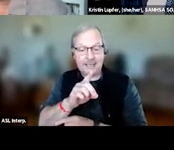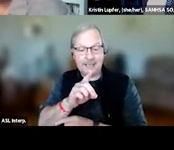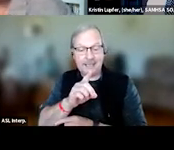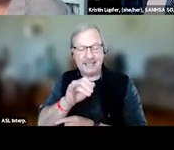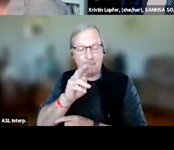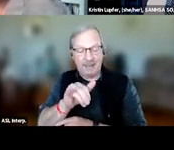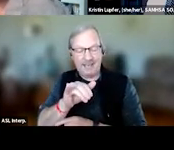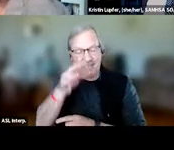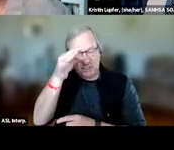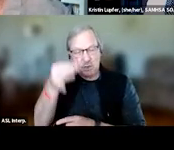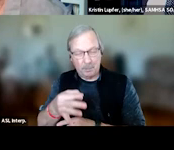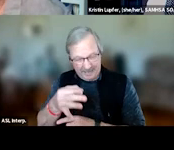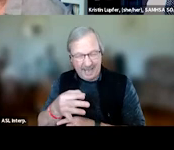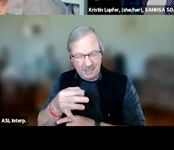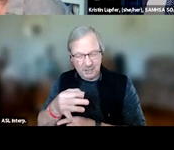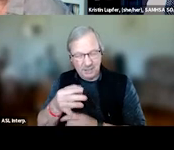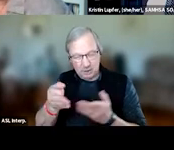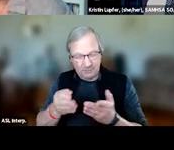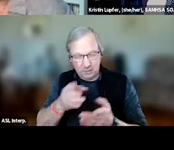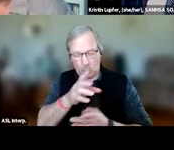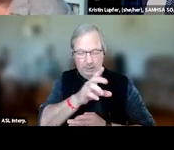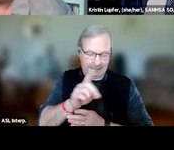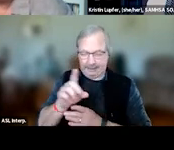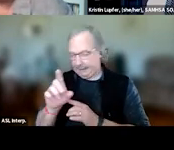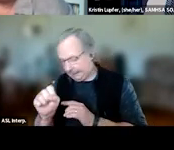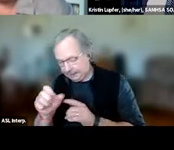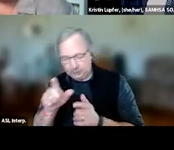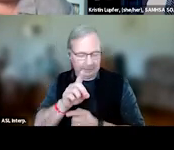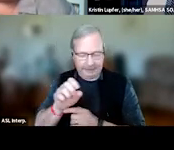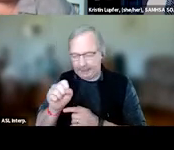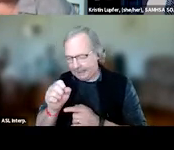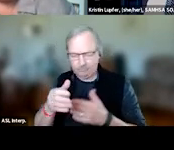your state DDSs or DDBs are called some different things depending on where you are,